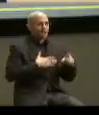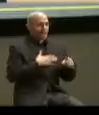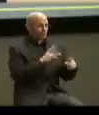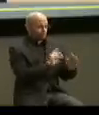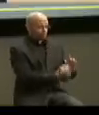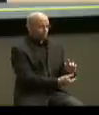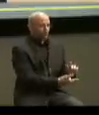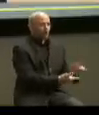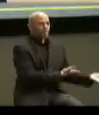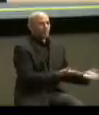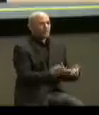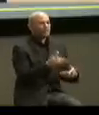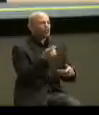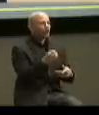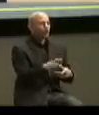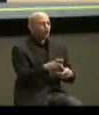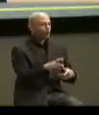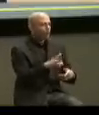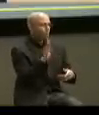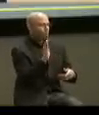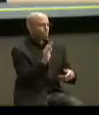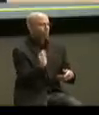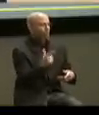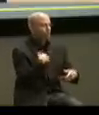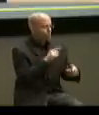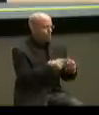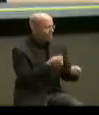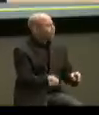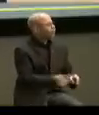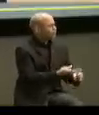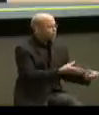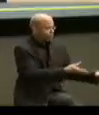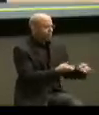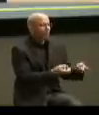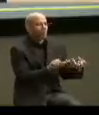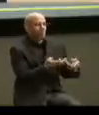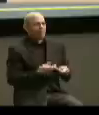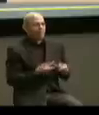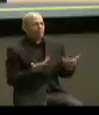RETRIEVER BRINGS BACK HER TENNIS BALL FOR ME TO THROW FOR HER.